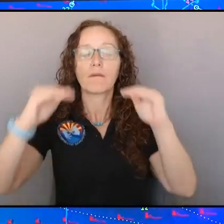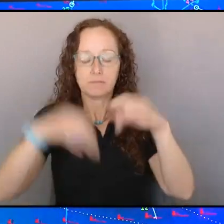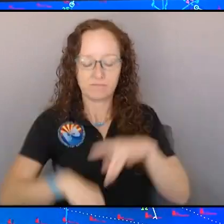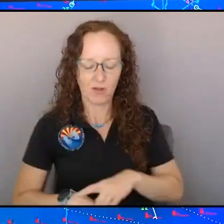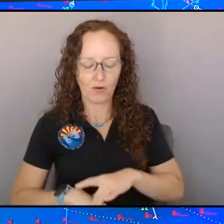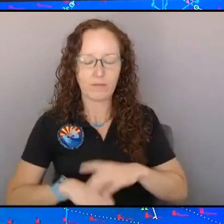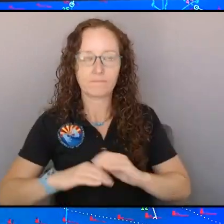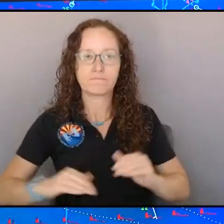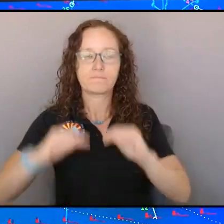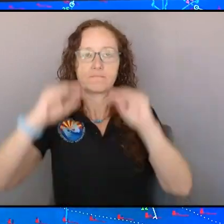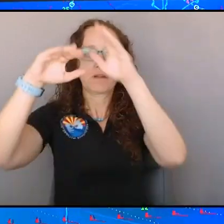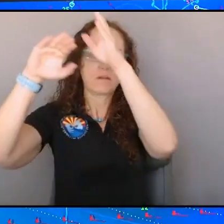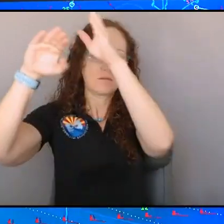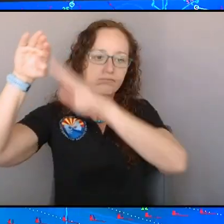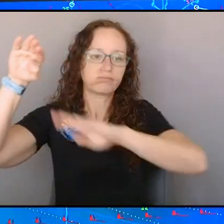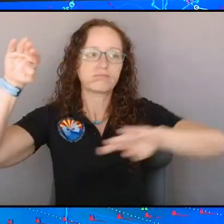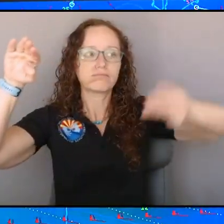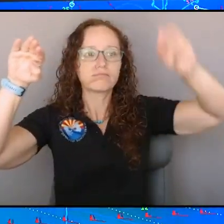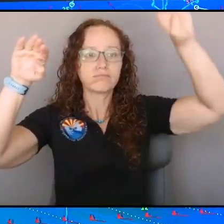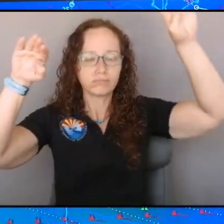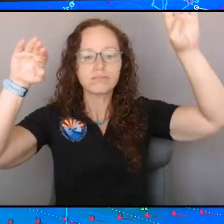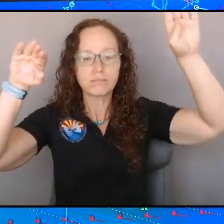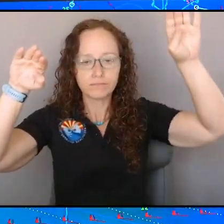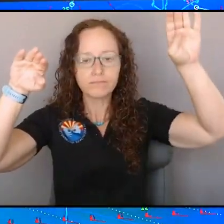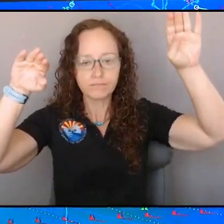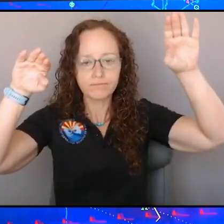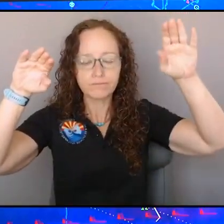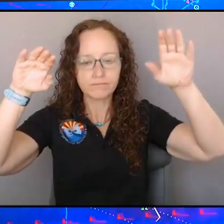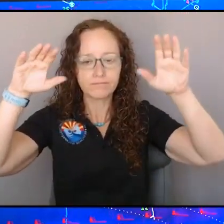across the desert southwest here. It's really hard to